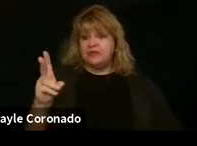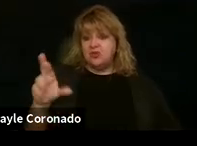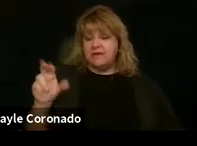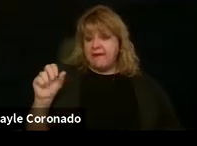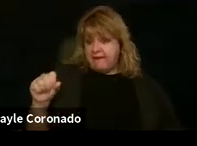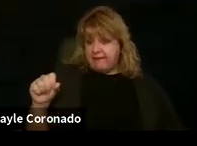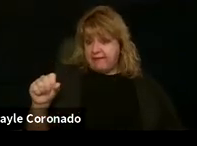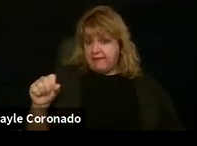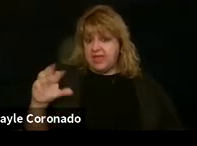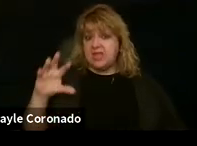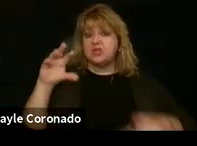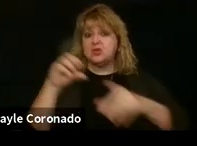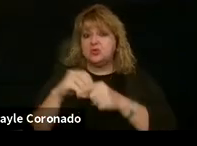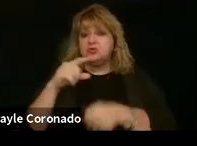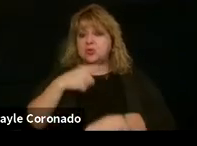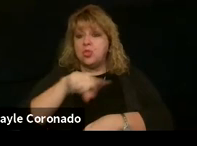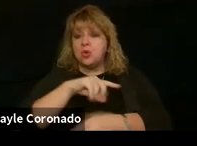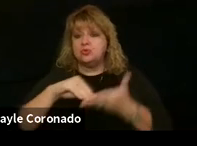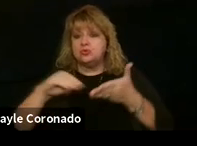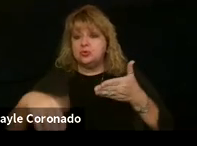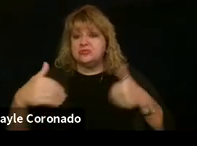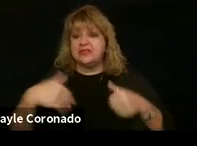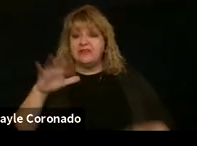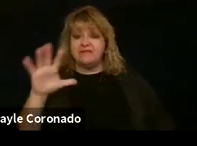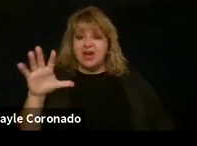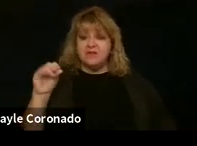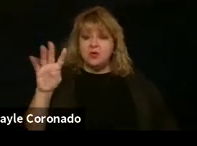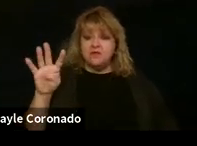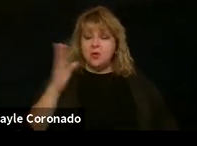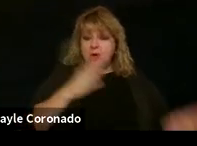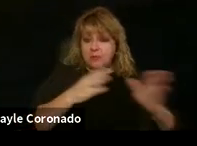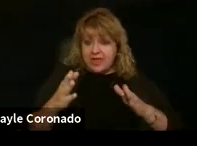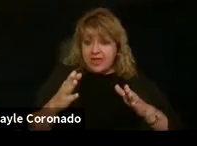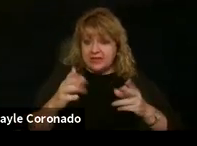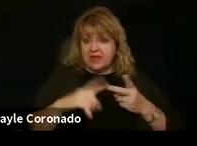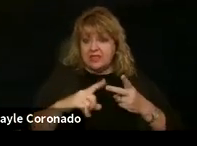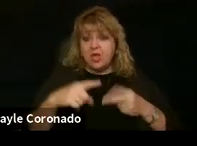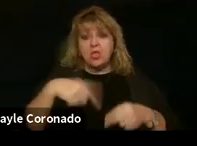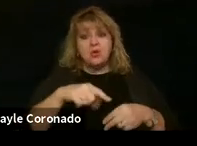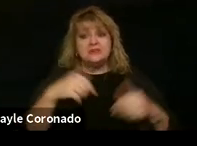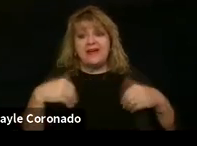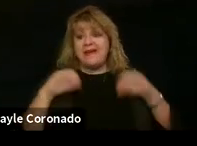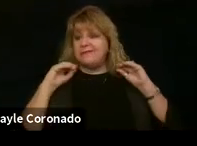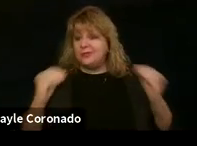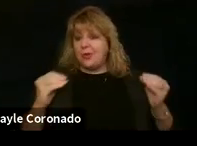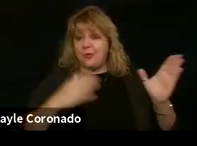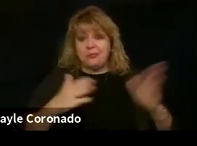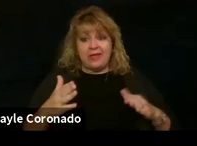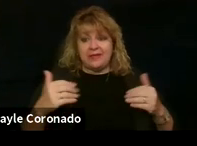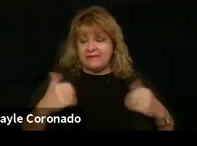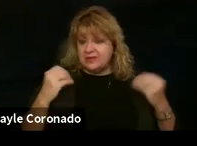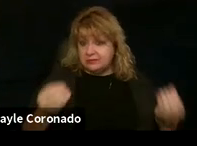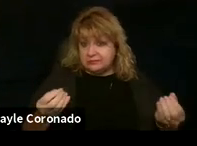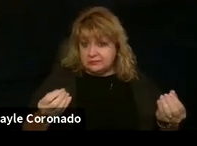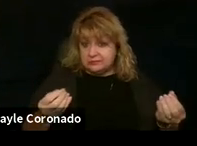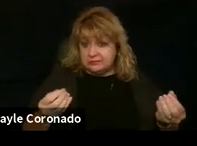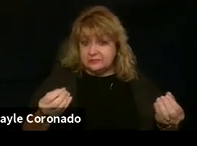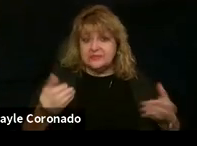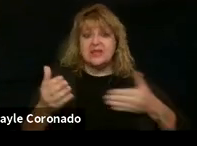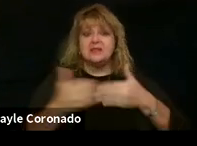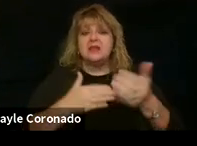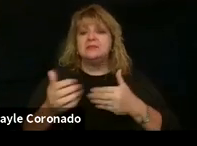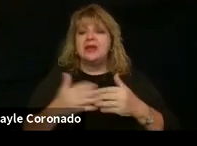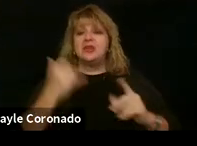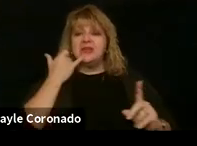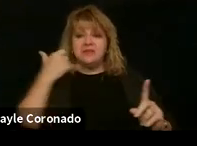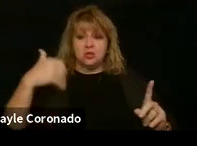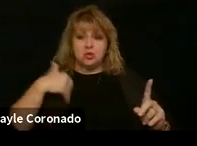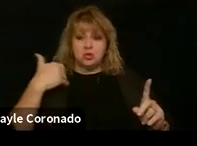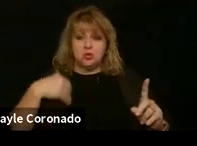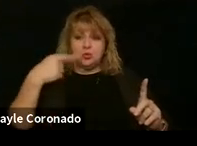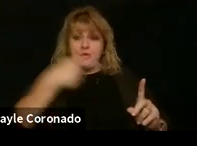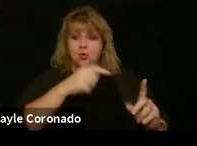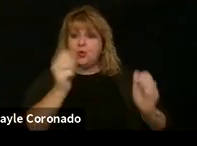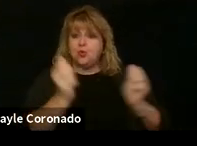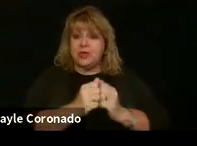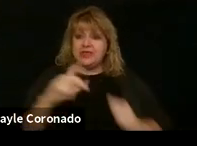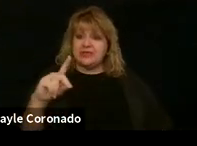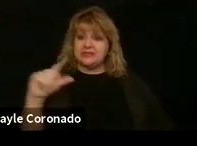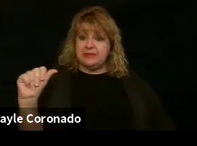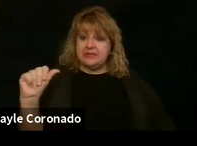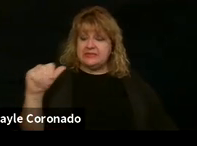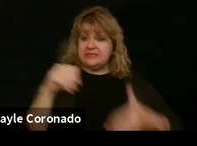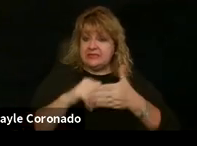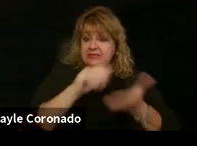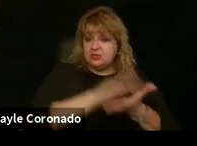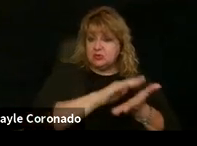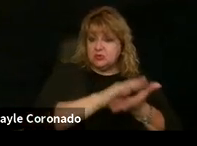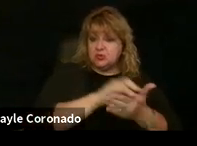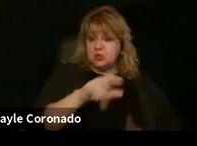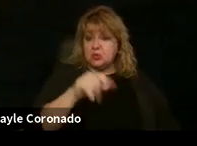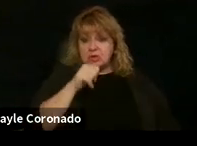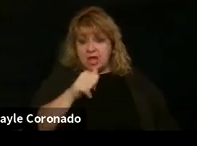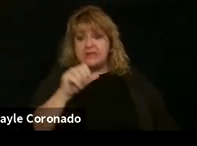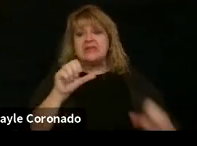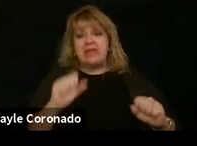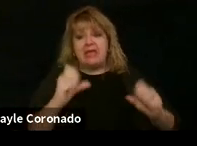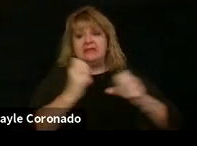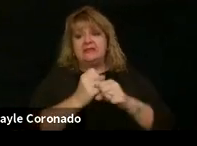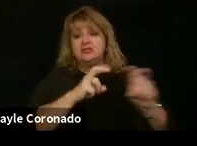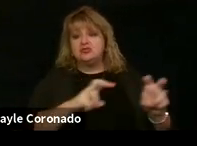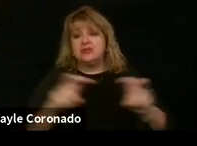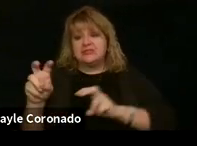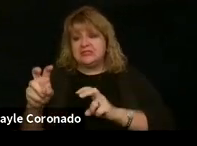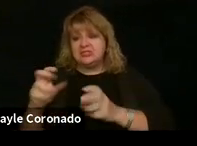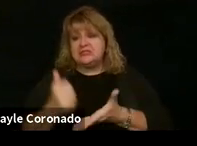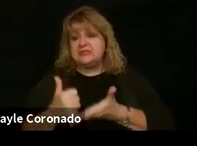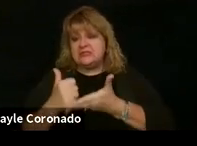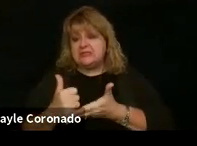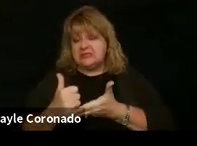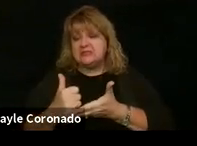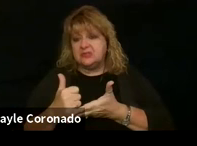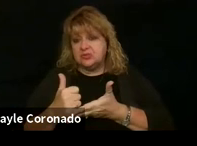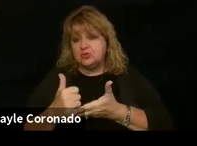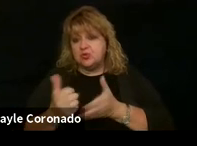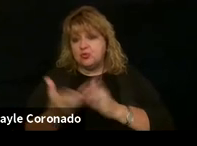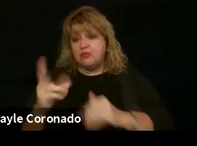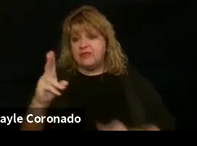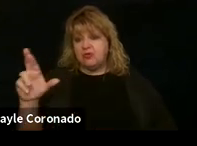This includes students with 504 plans and students without plants, regardless of whether or not a youth with a disability is in school, they can try as they can receive transition assistance through Vocational Rehabilitation Services.